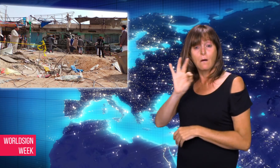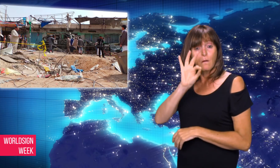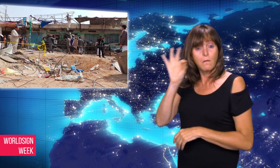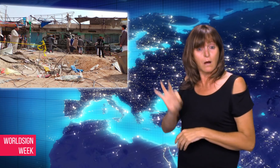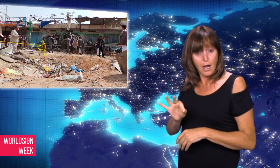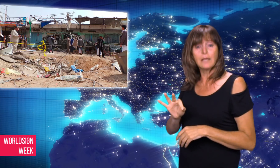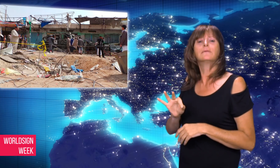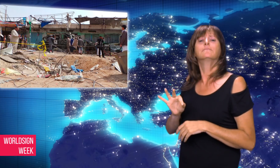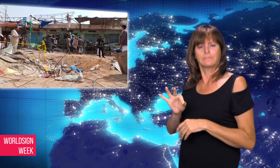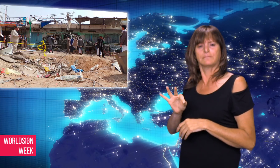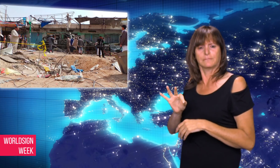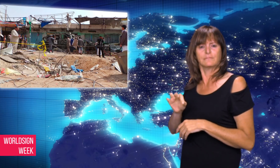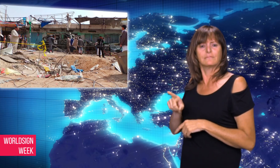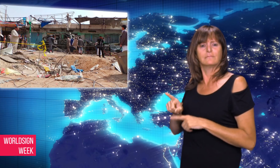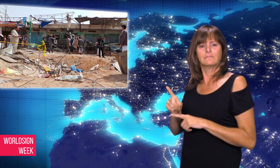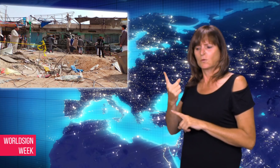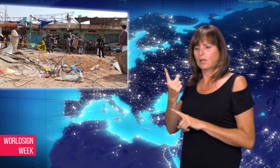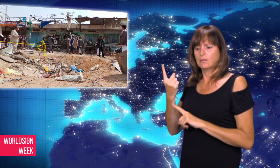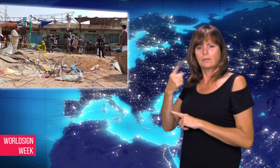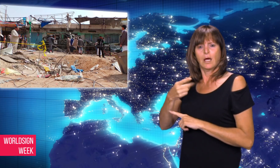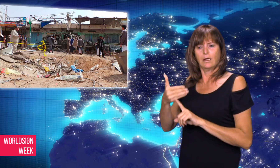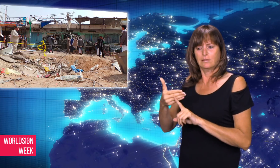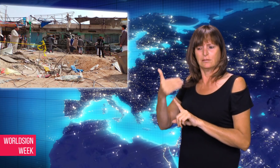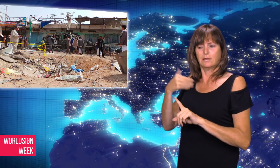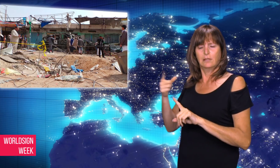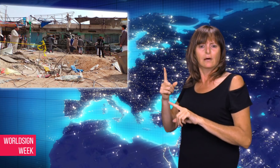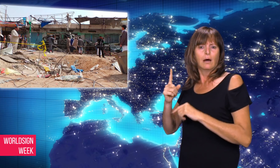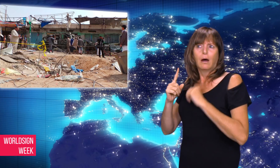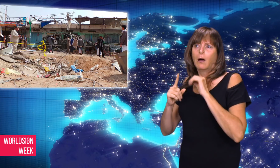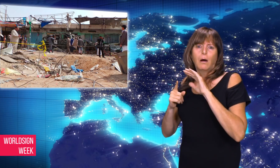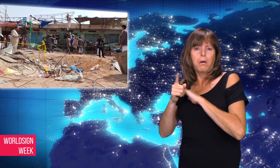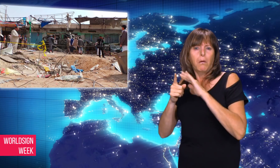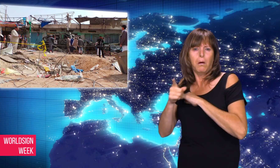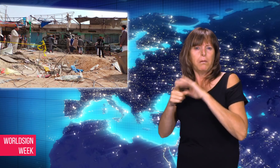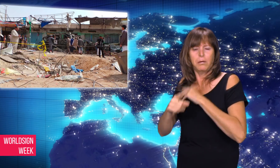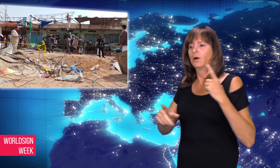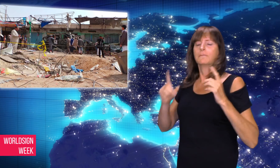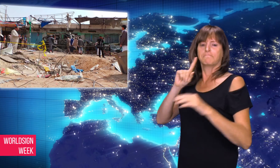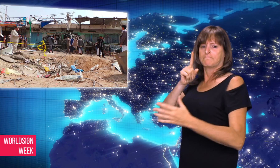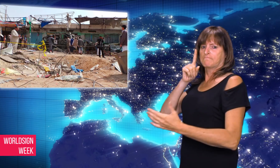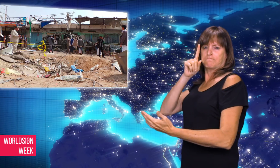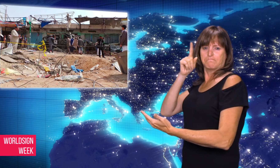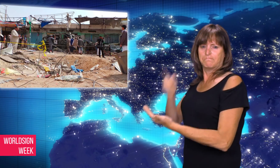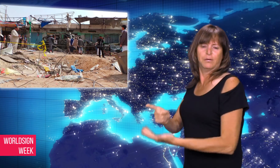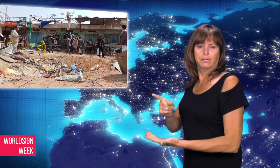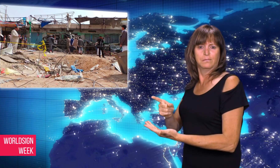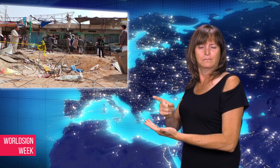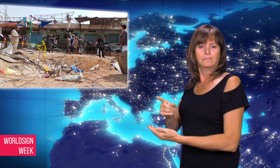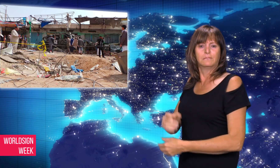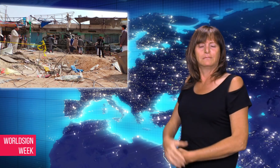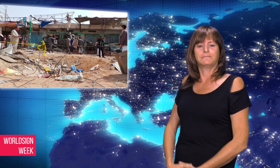rebels. Both Saudi Arabia and the Houthis agreed to cooperate with the